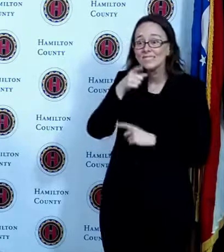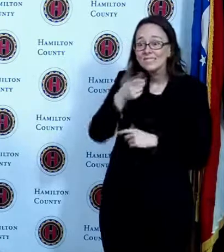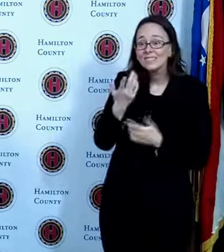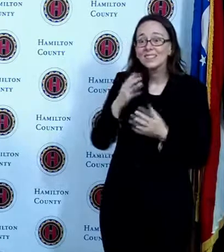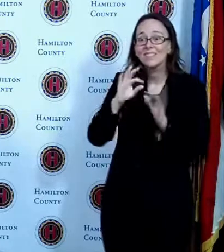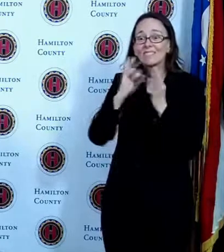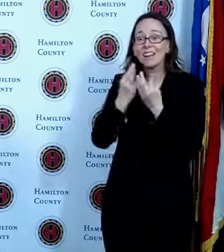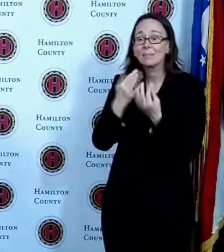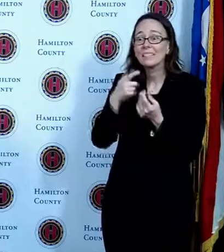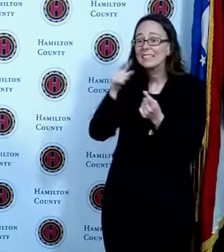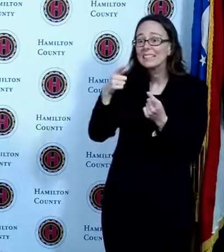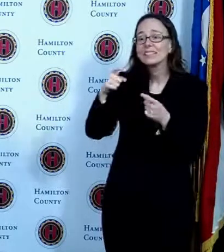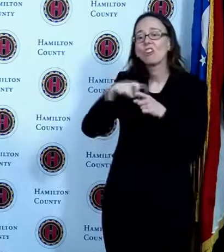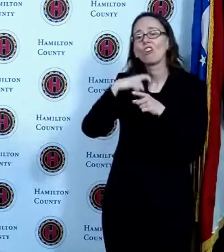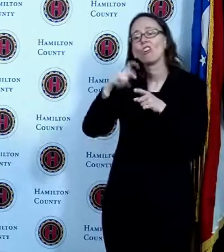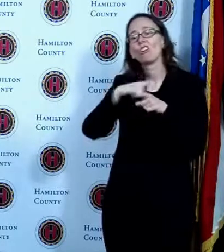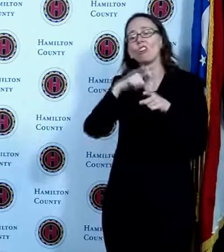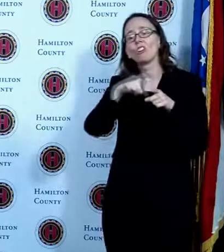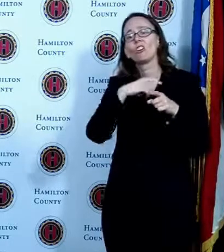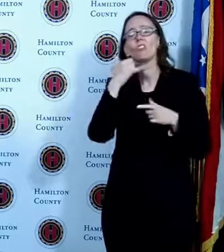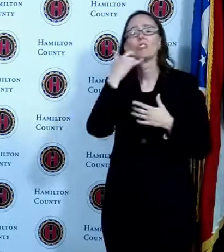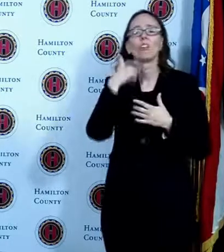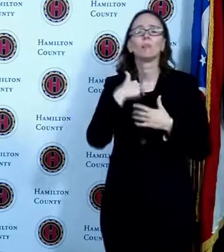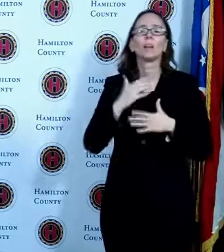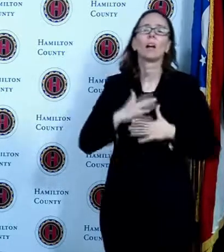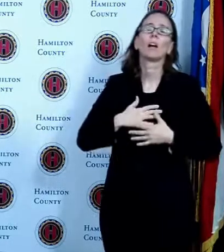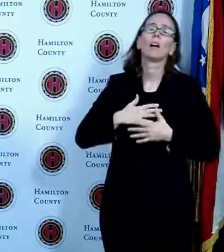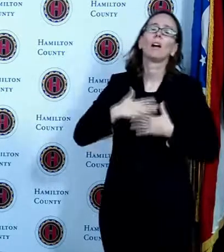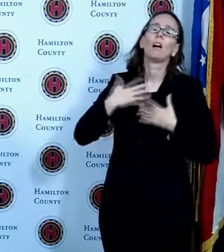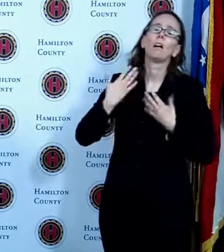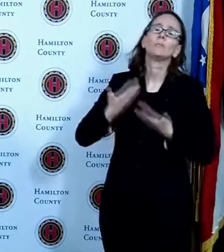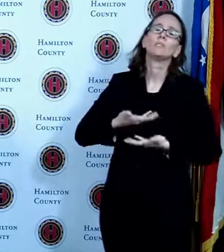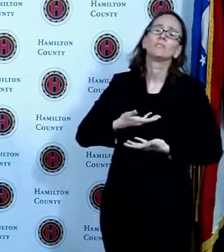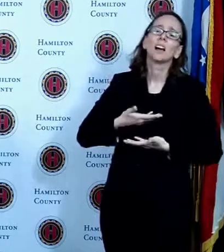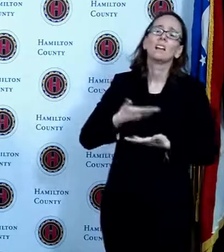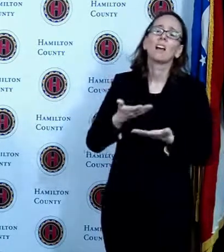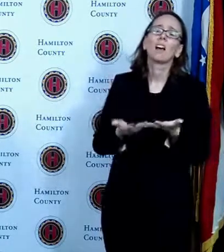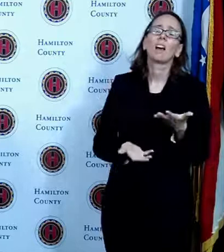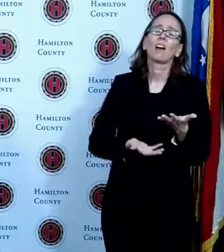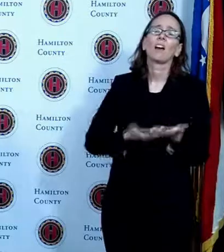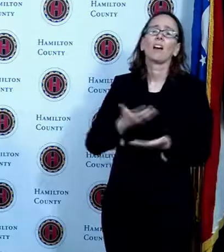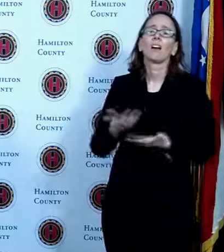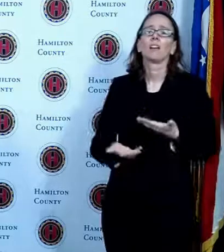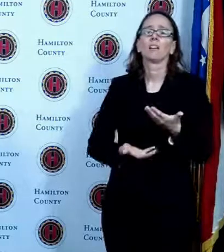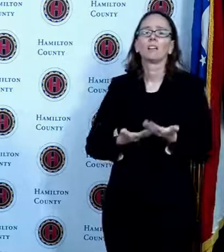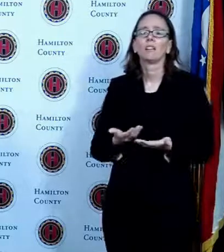devastated by the loss of a loved one and so we just need to keep up the